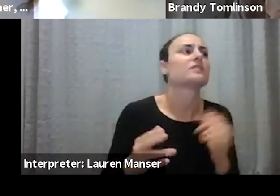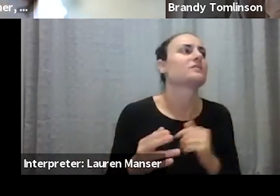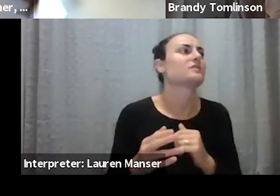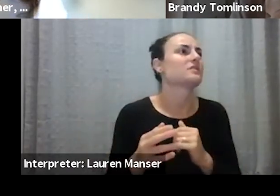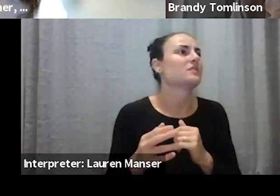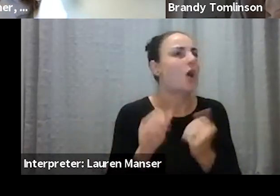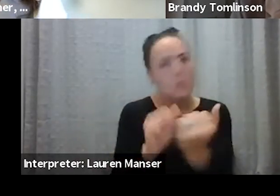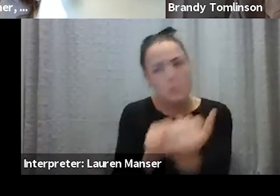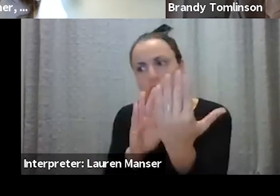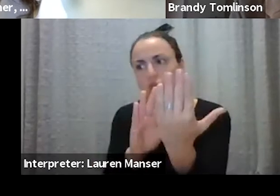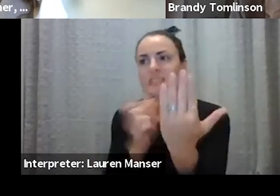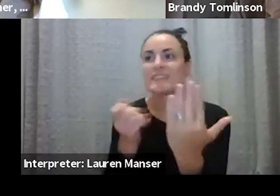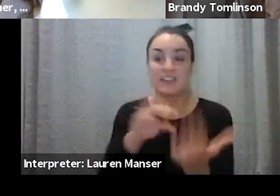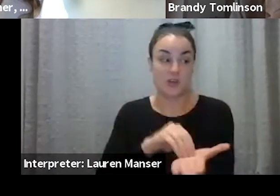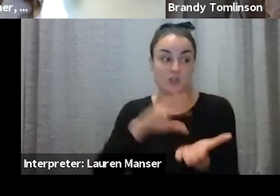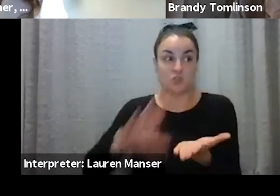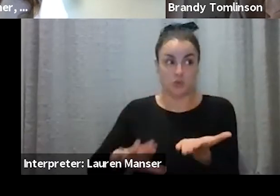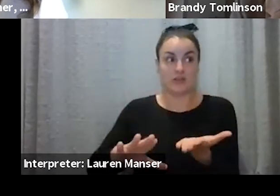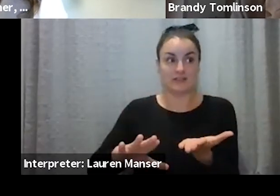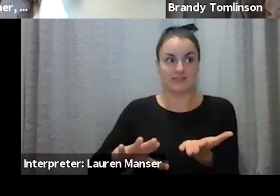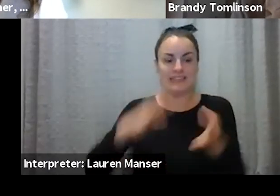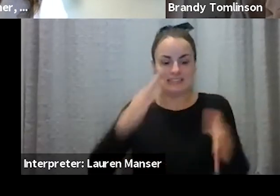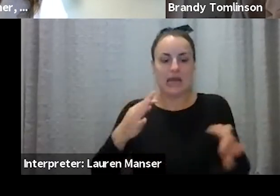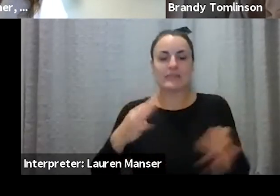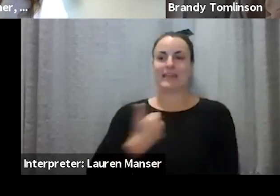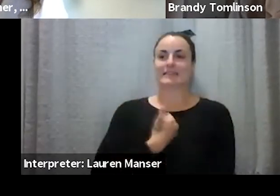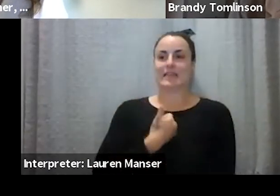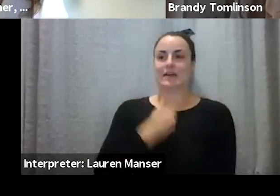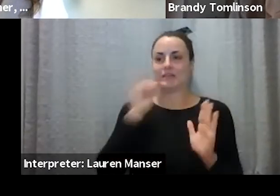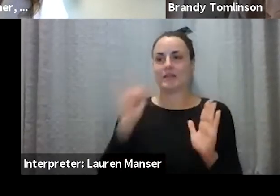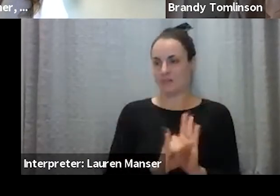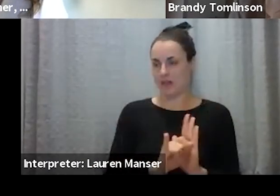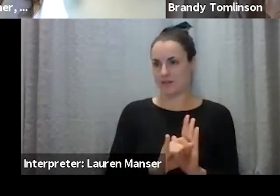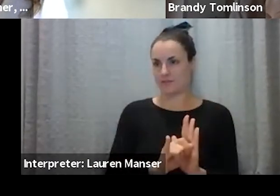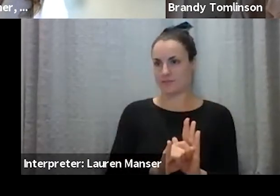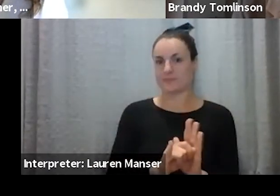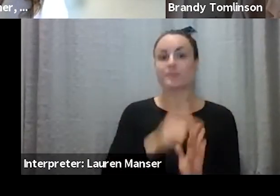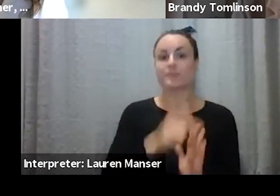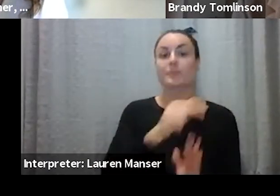as far as self identification? So once you've graduated from high school